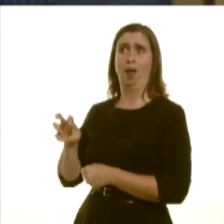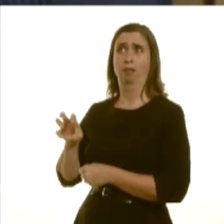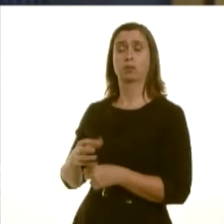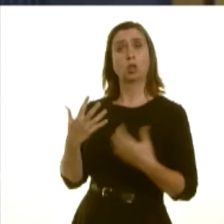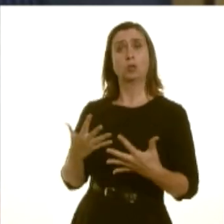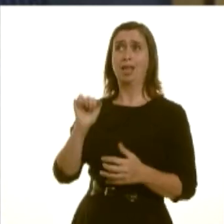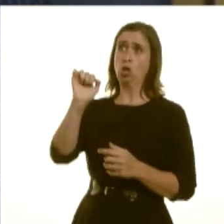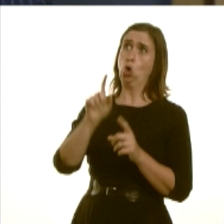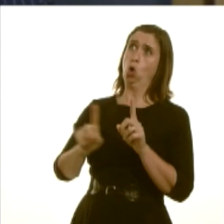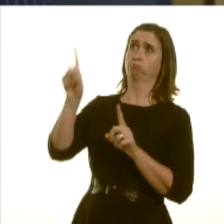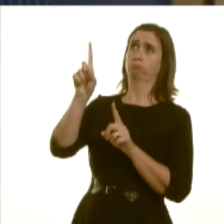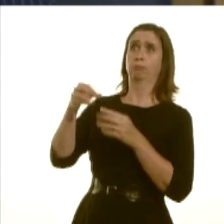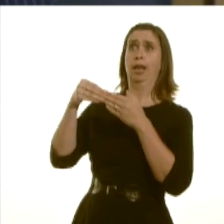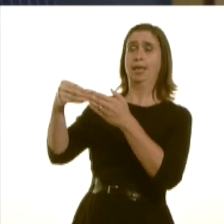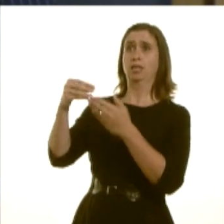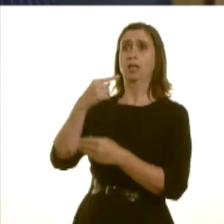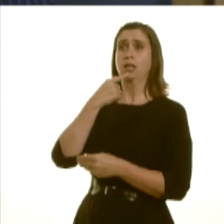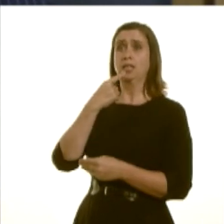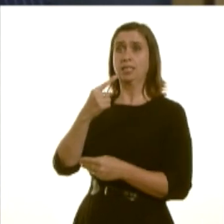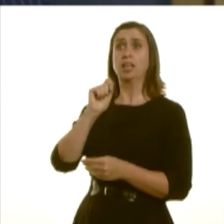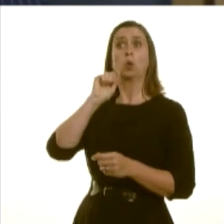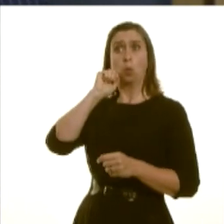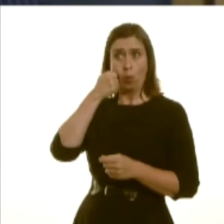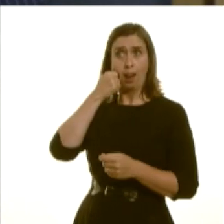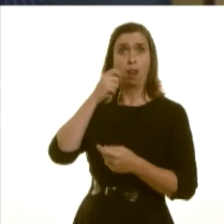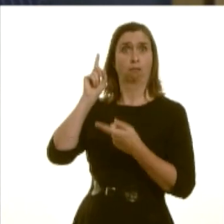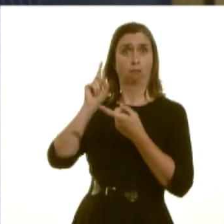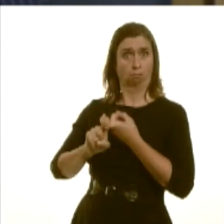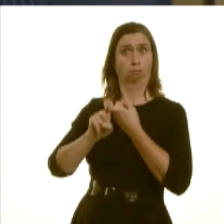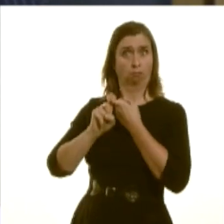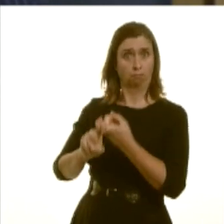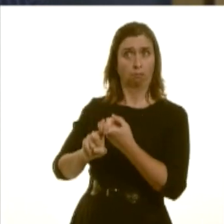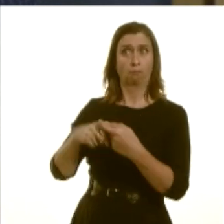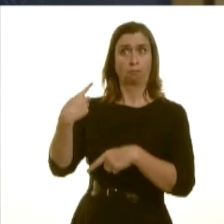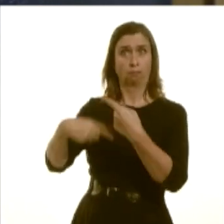the Barnett allocation would be locked in permanently and in perpetuity, and that the